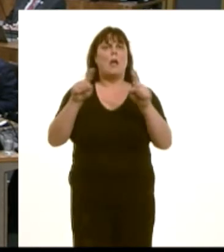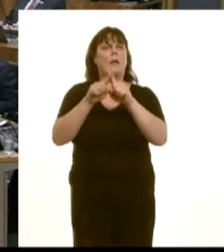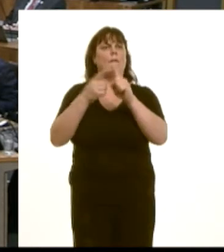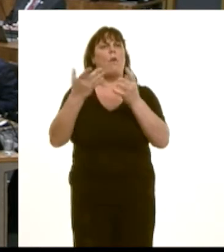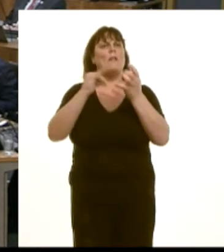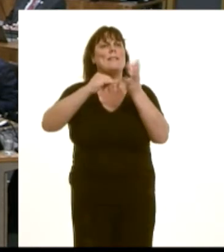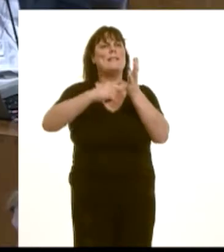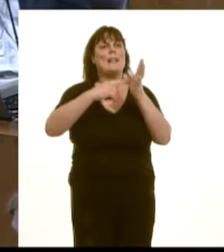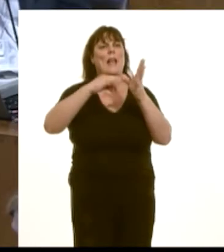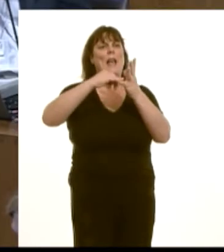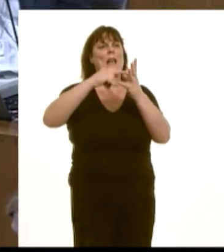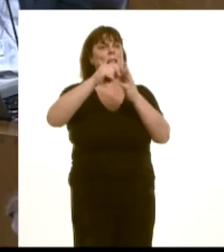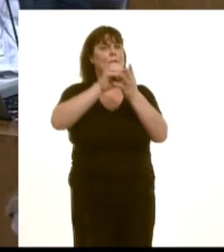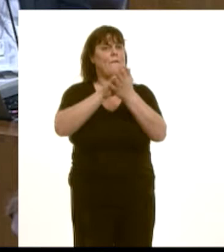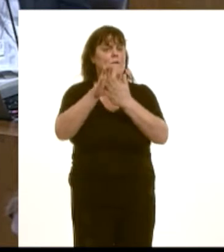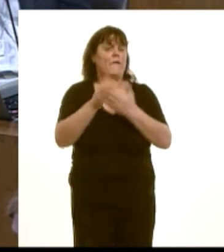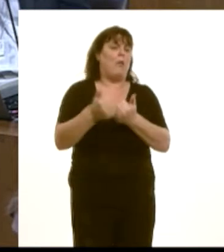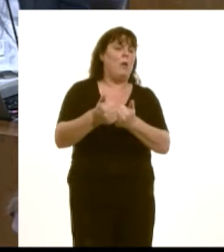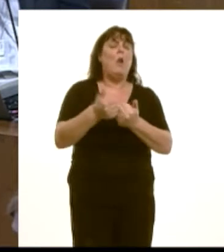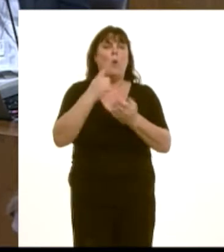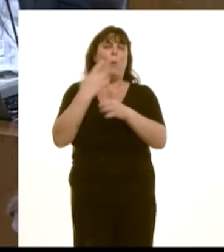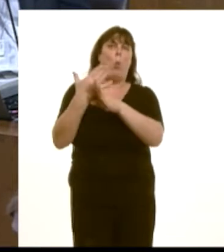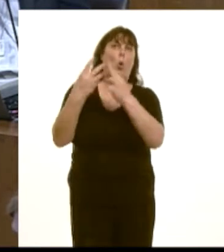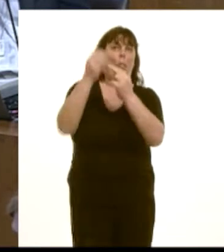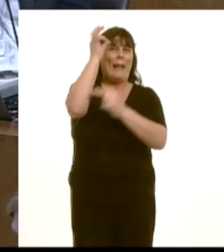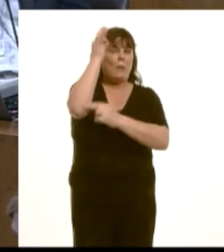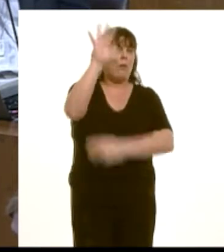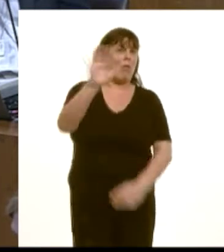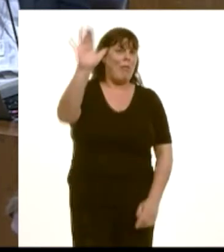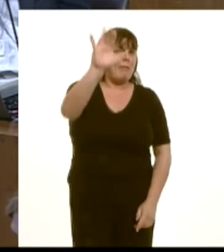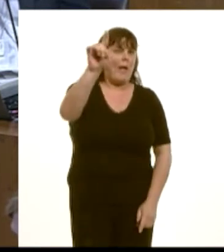for. I can say that we will work with Denbighshire County Council to complete an application